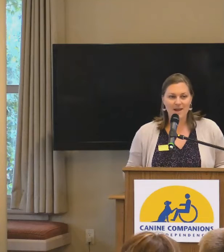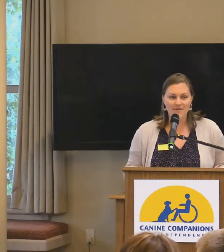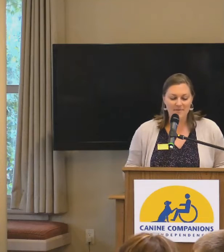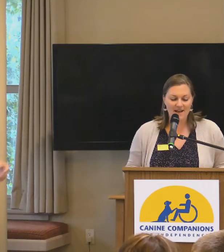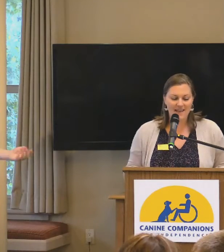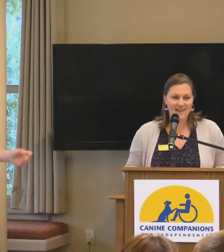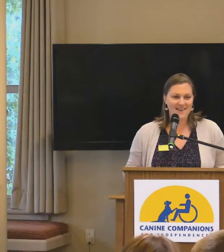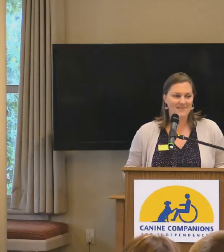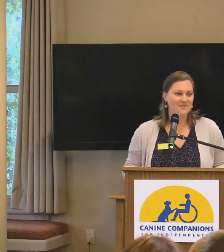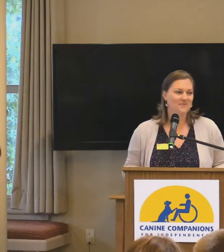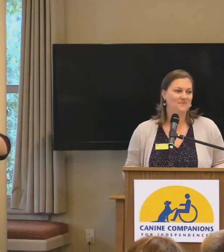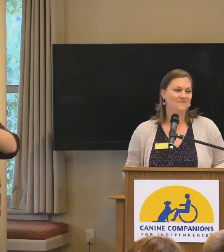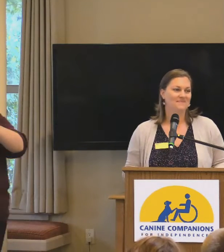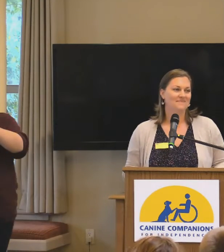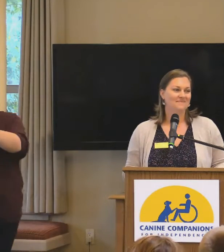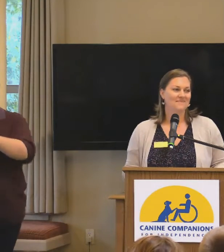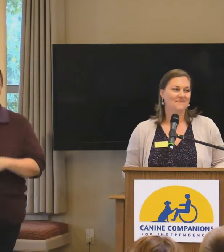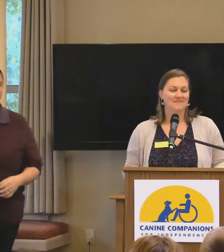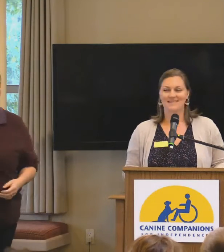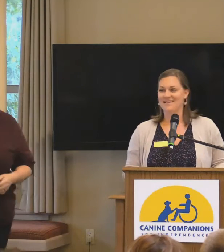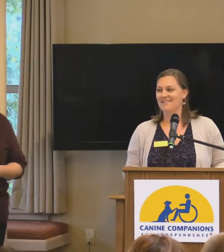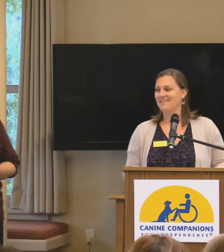Good afternoon, everybody.